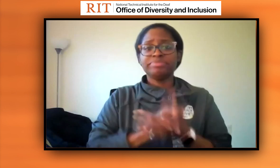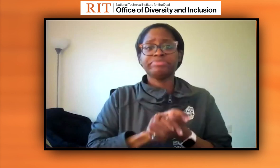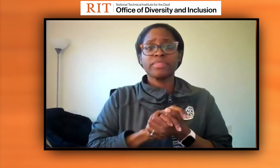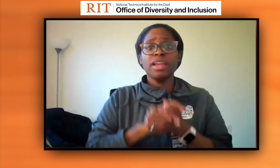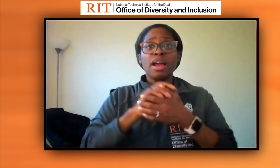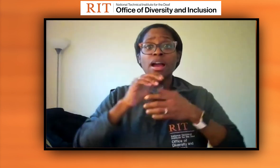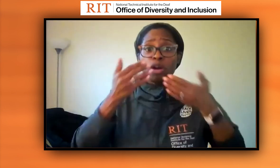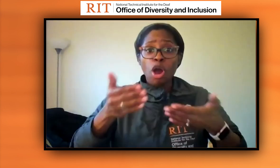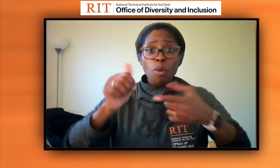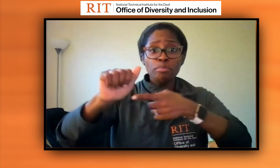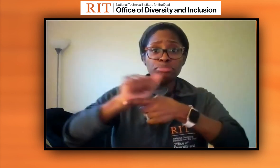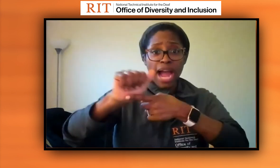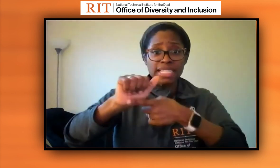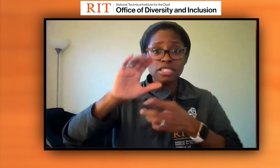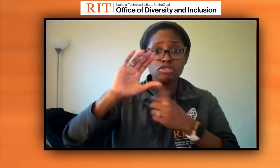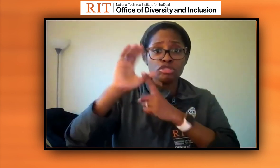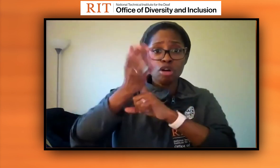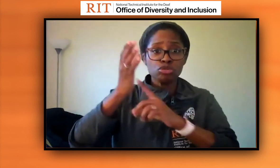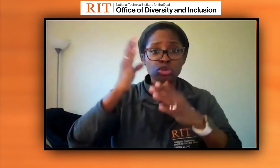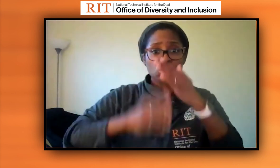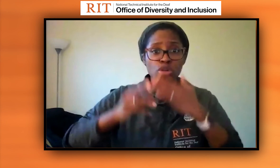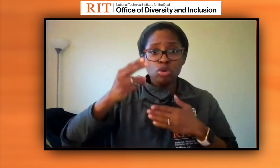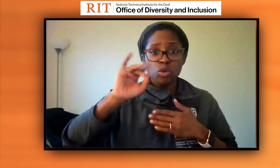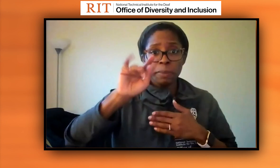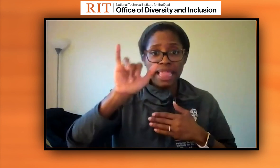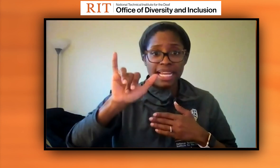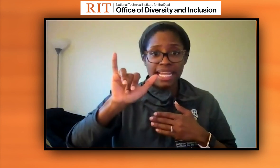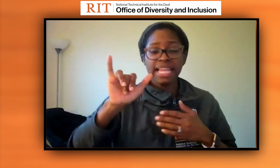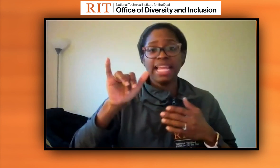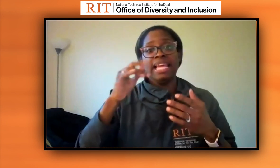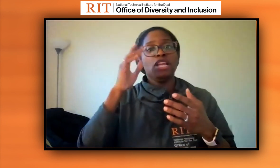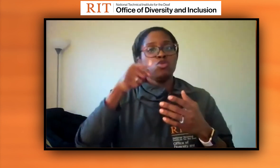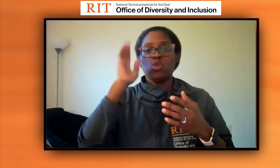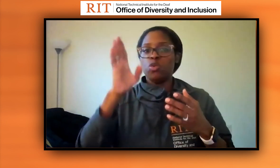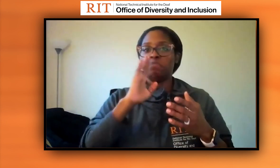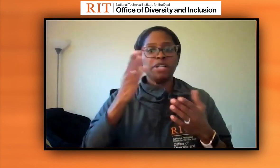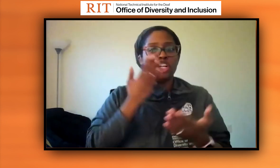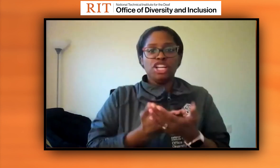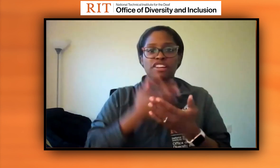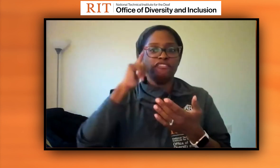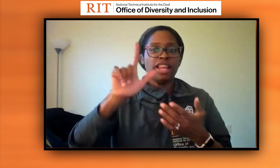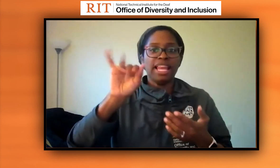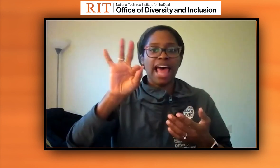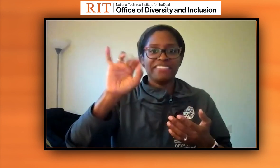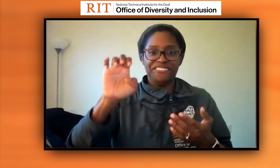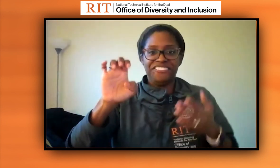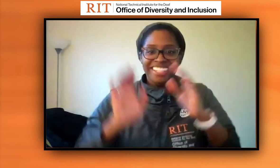Thank you so much for your time. Go forward and practice cultural humility, and you'll be good for life if you do so.